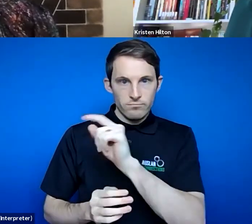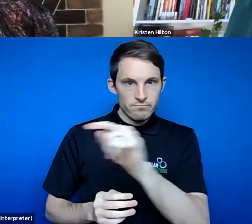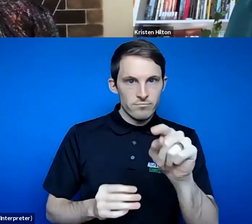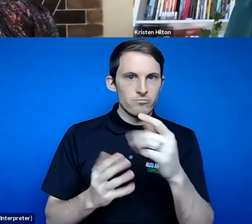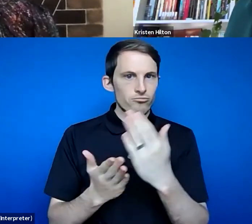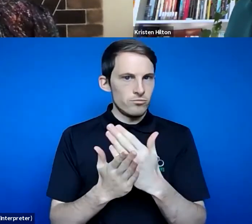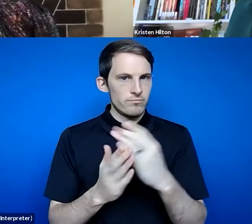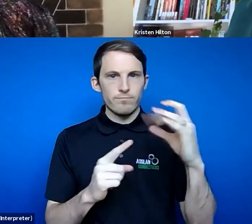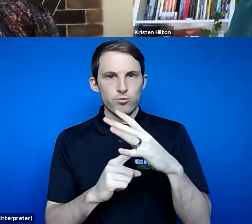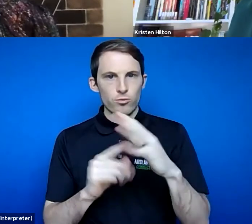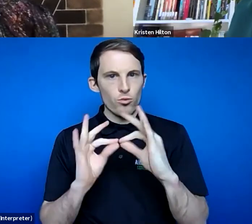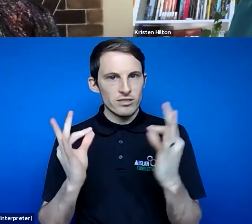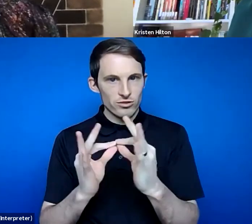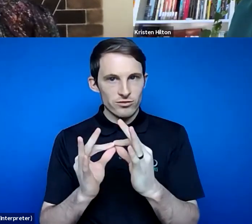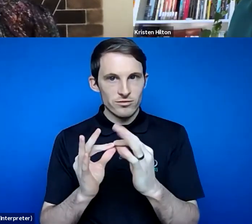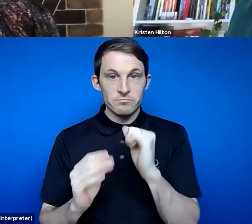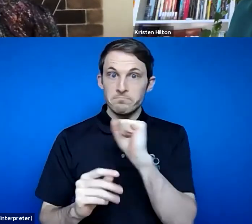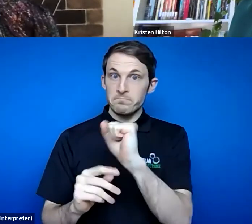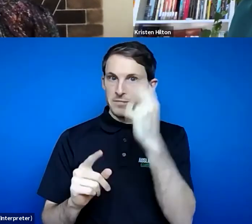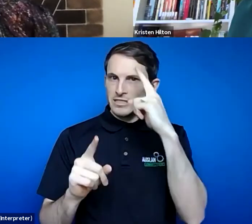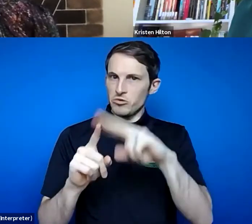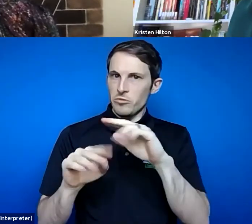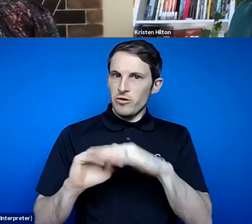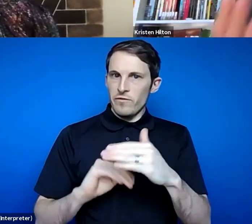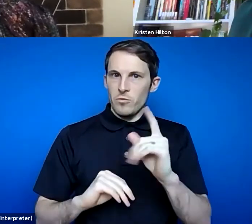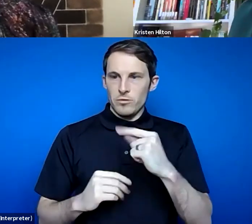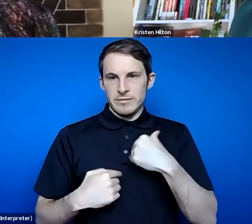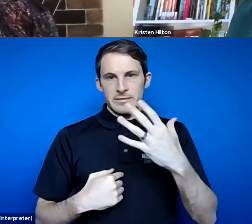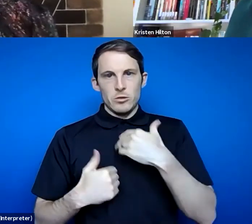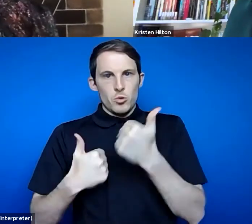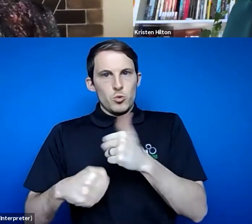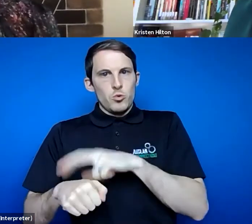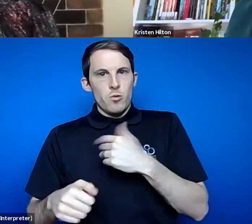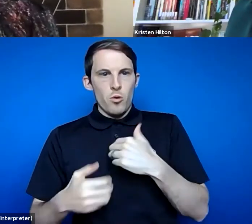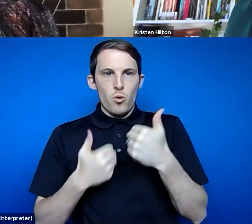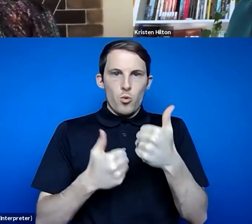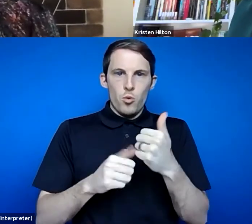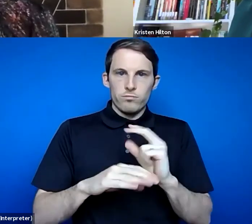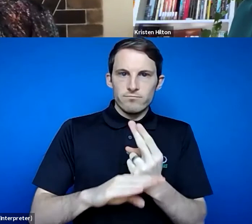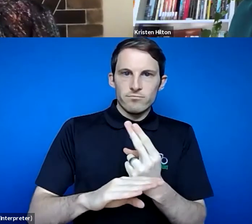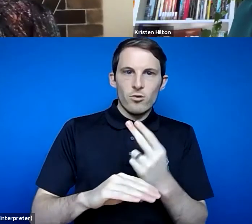where the stereotype of what it means to be a good cop, or a paramedic or a fiery is pretty